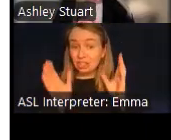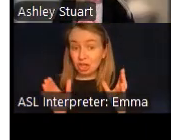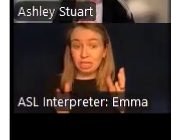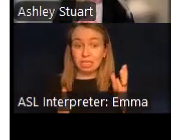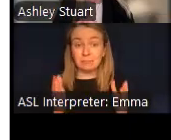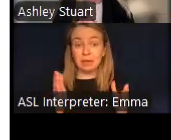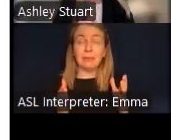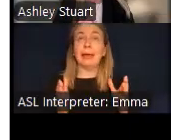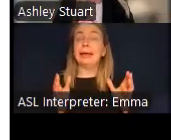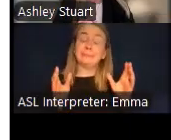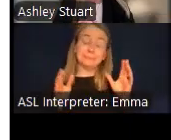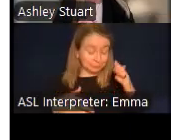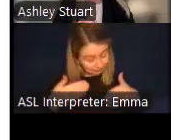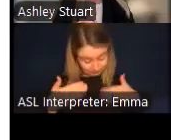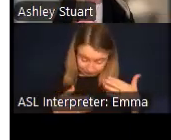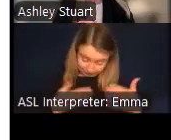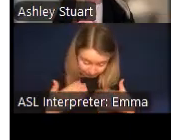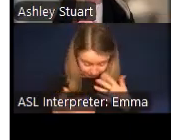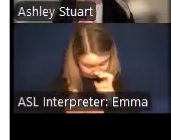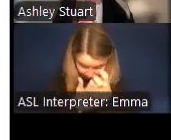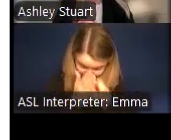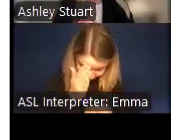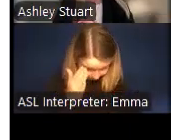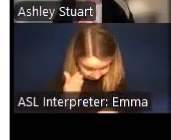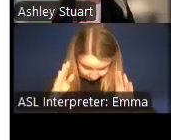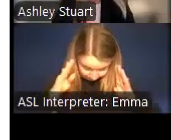to hear things when they're absorbed in play, and that's